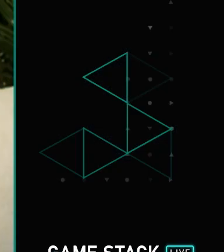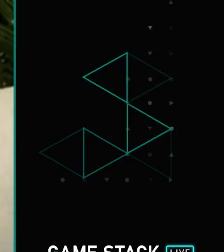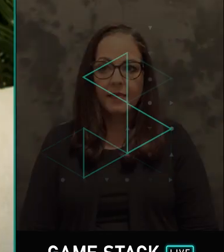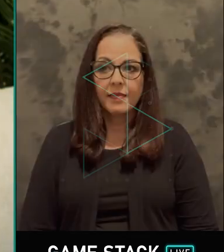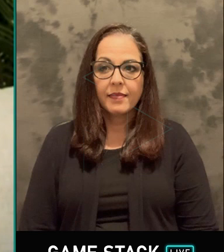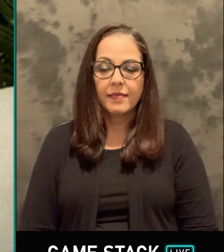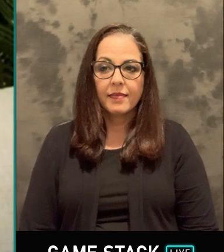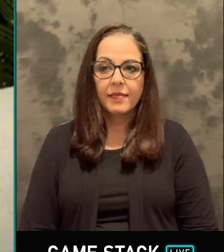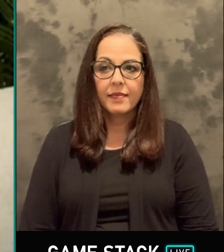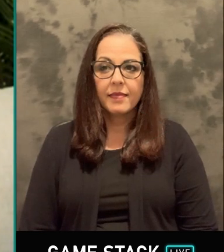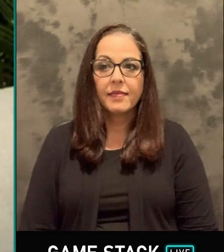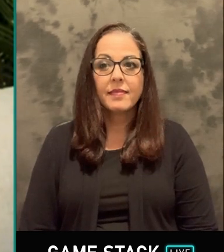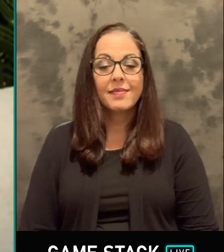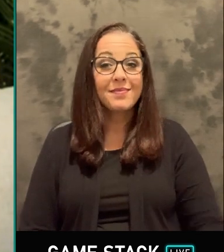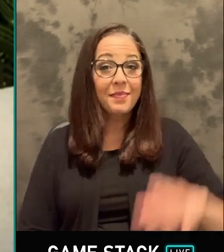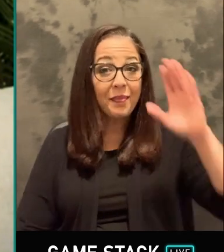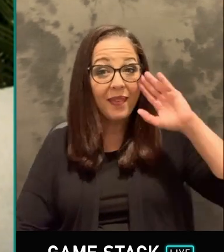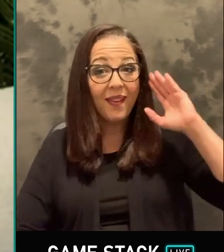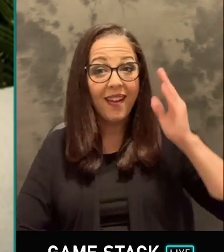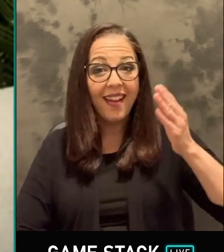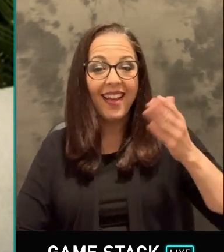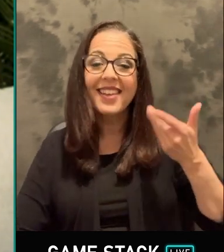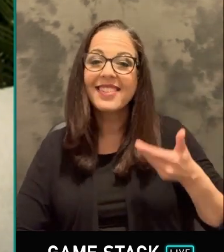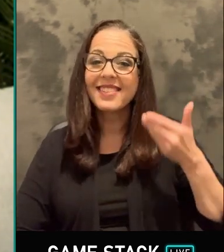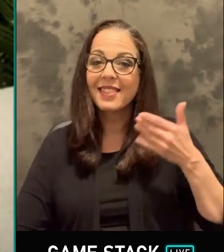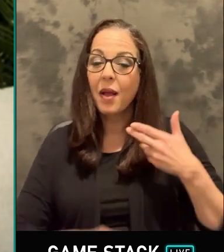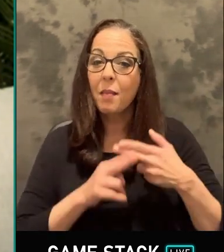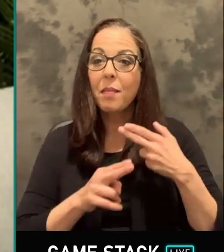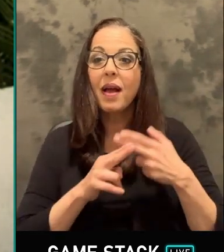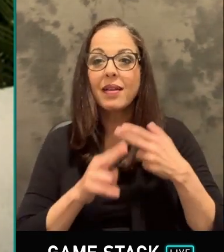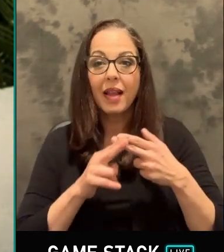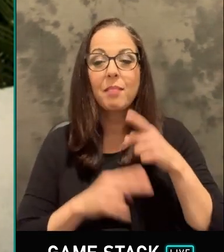Hi, I’m Martial Bossard, the executive producer and a formerly programmer